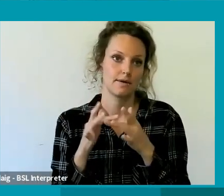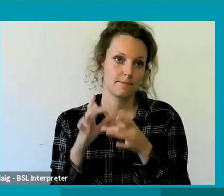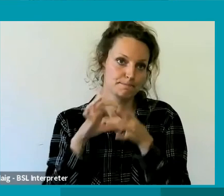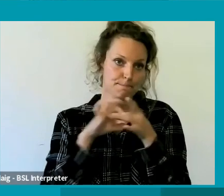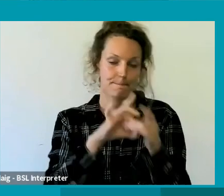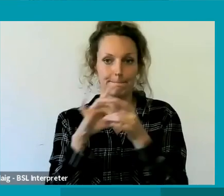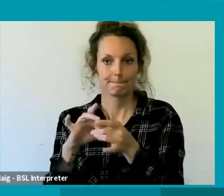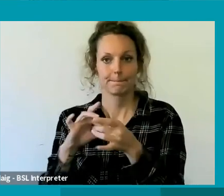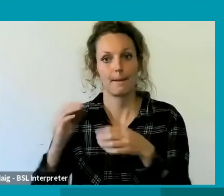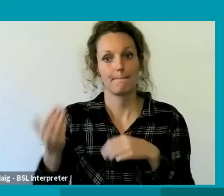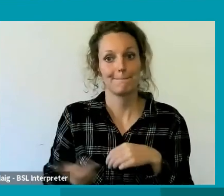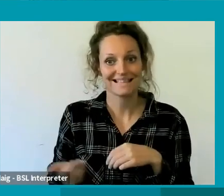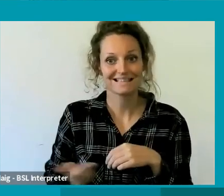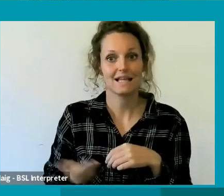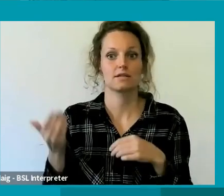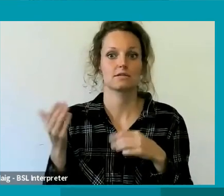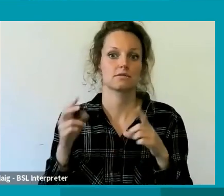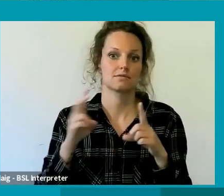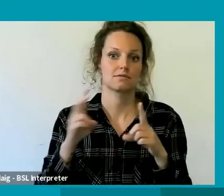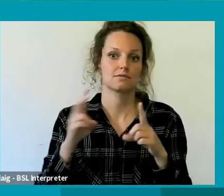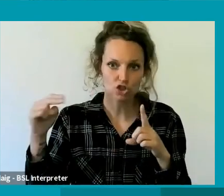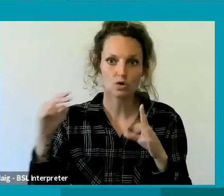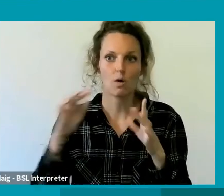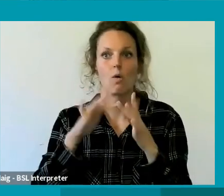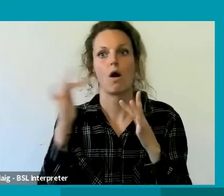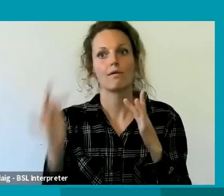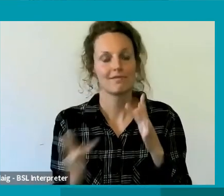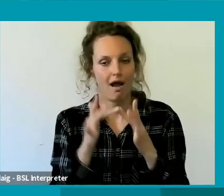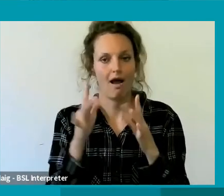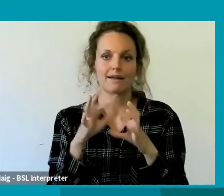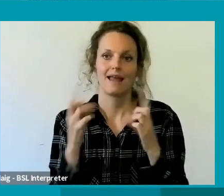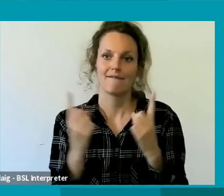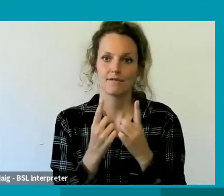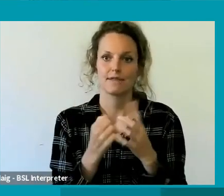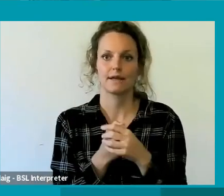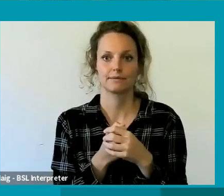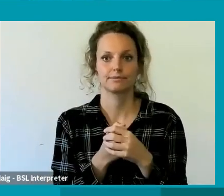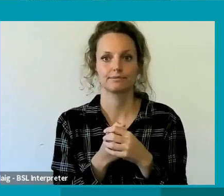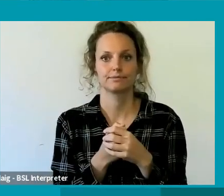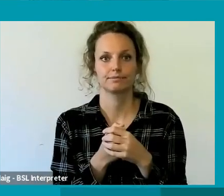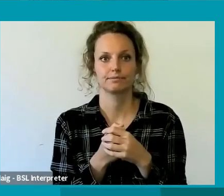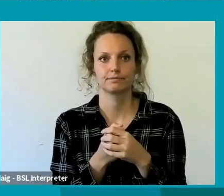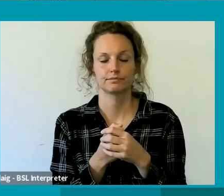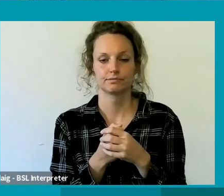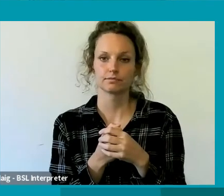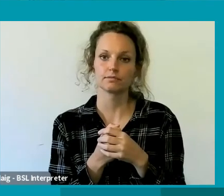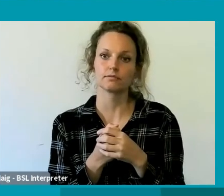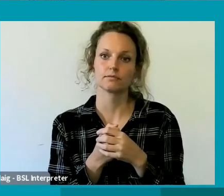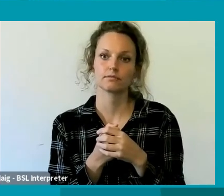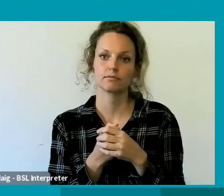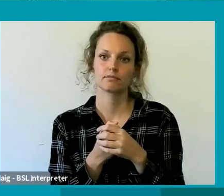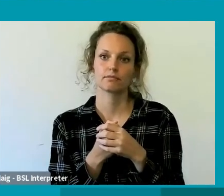We're connecting building business, building relationships, digitally and online and we don't even have to leave your front door.